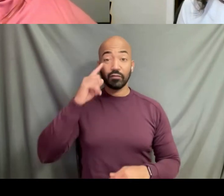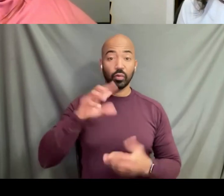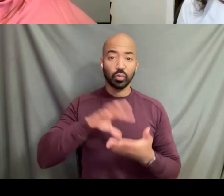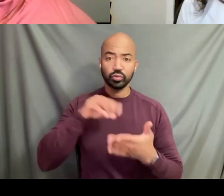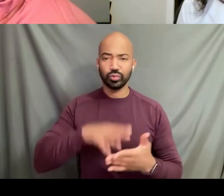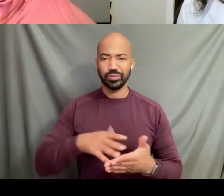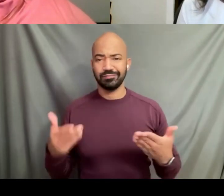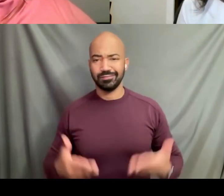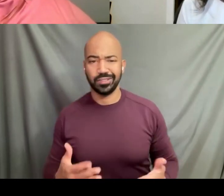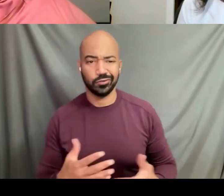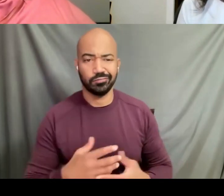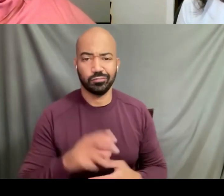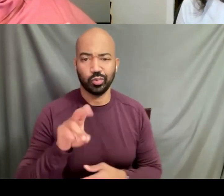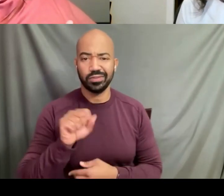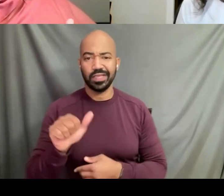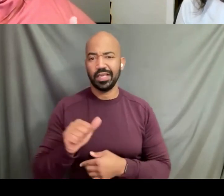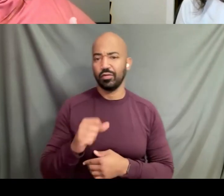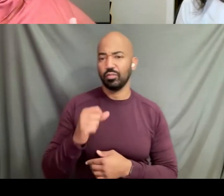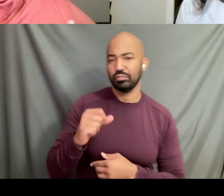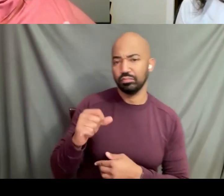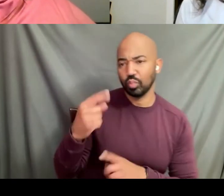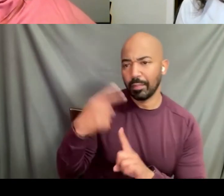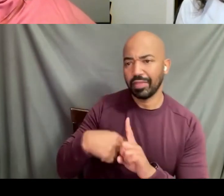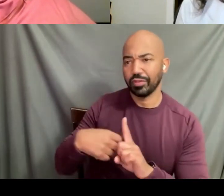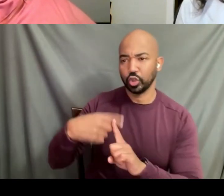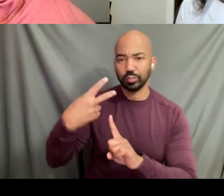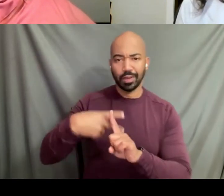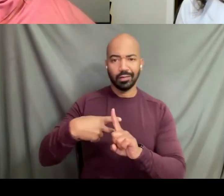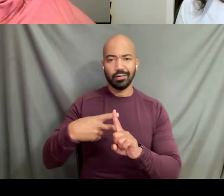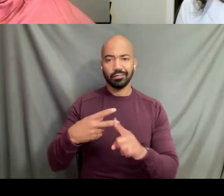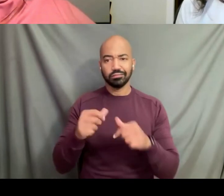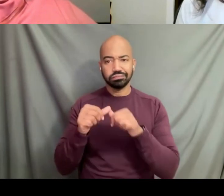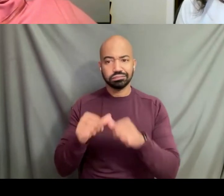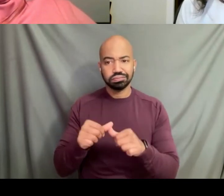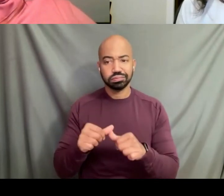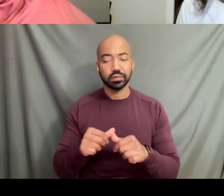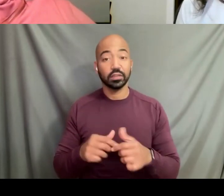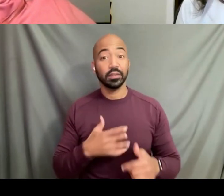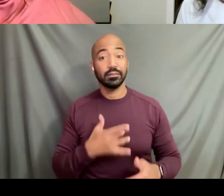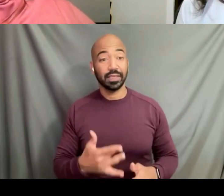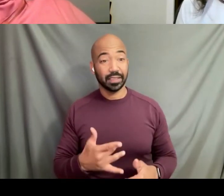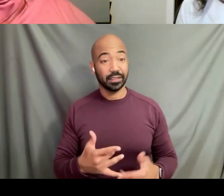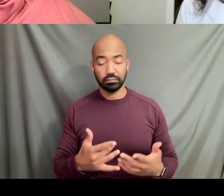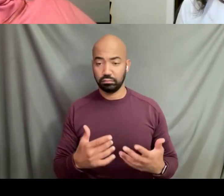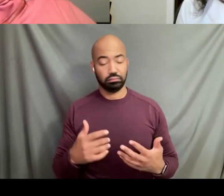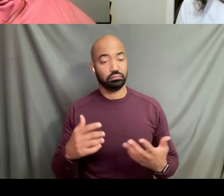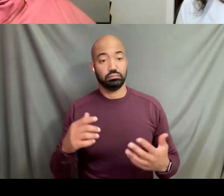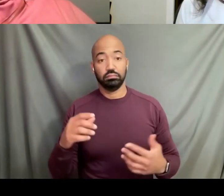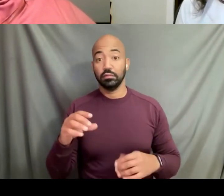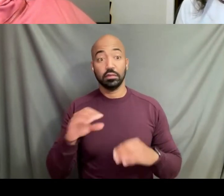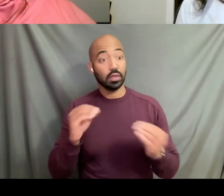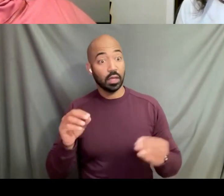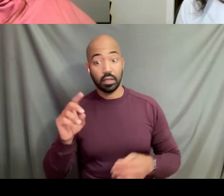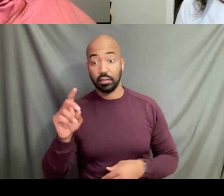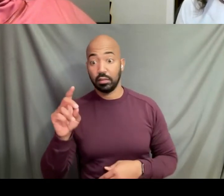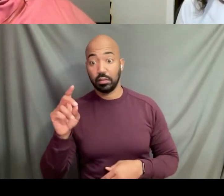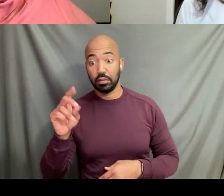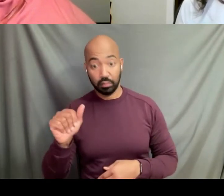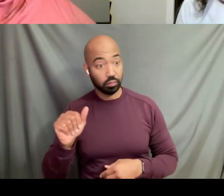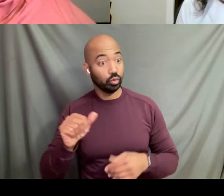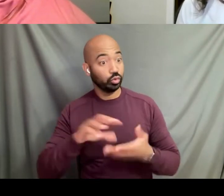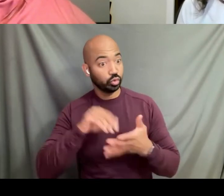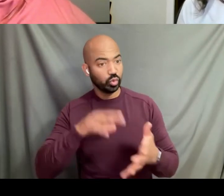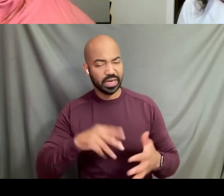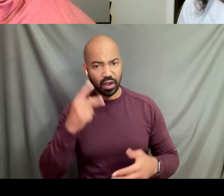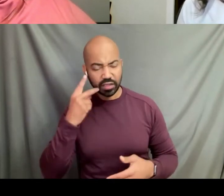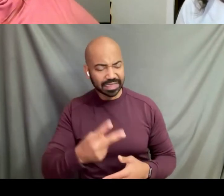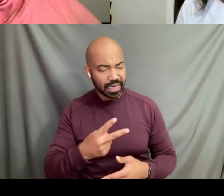is even non-disabled students are quite frankly blown away by access and accommodations, by just